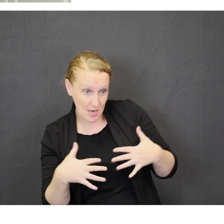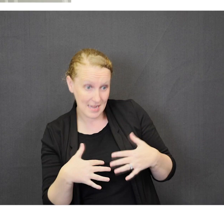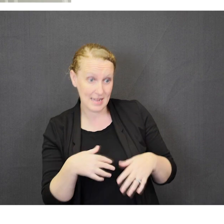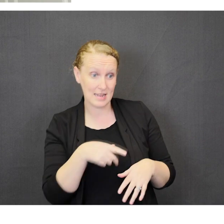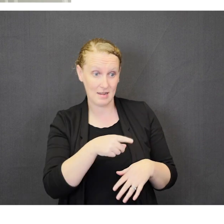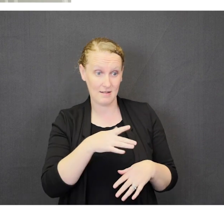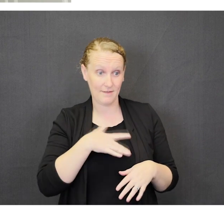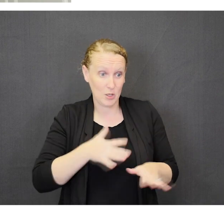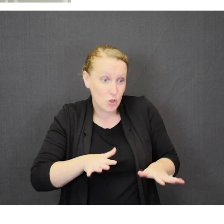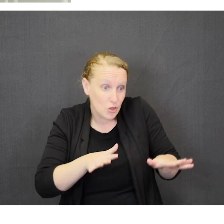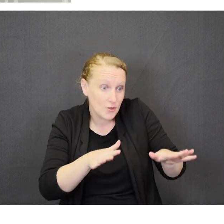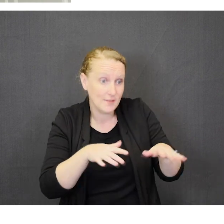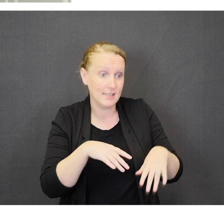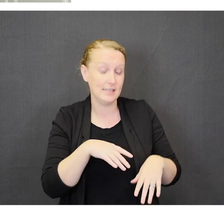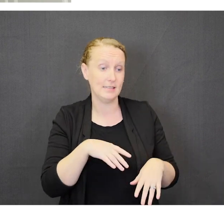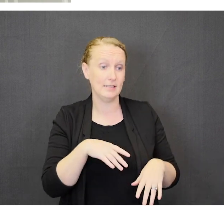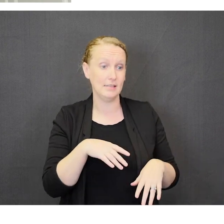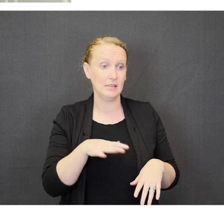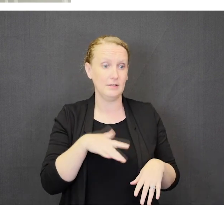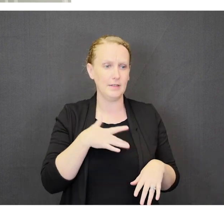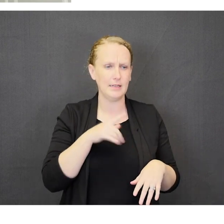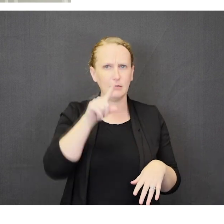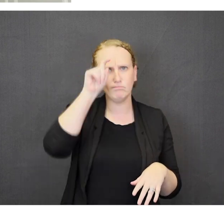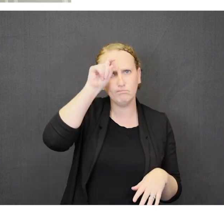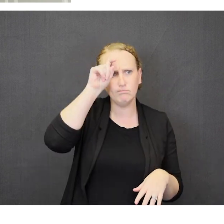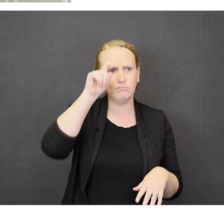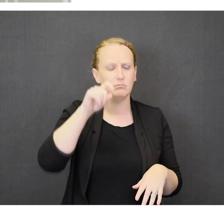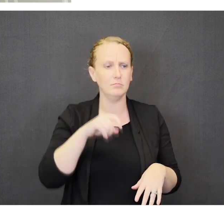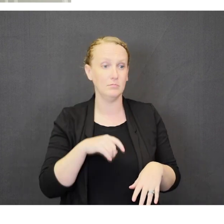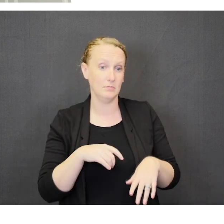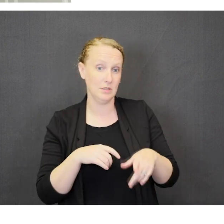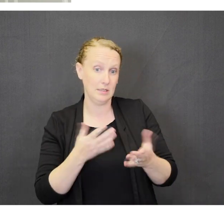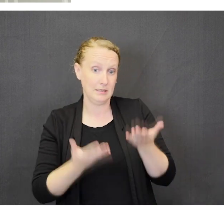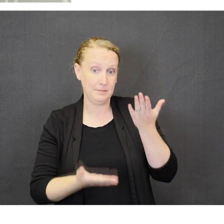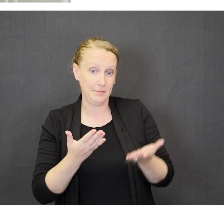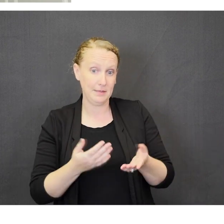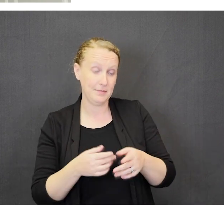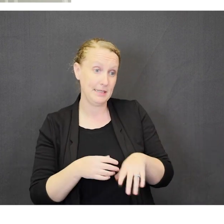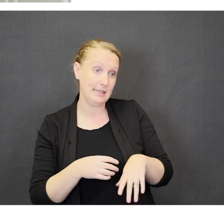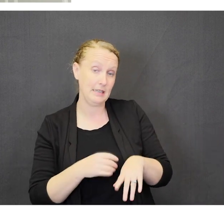or I'm I'm feeling really nervous or what about my you know my friend who